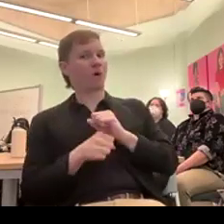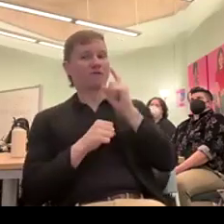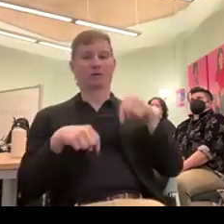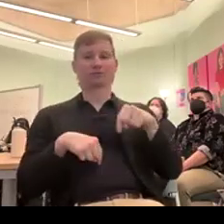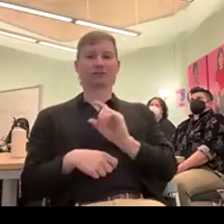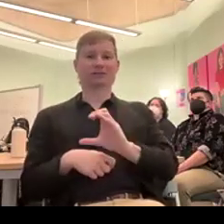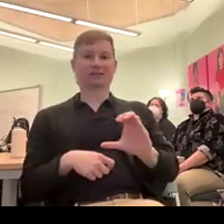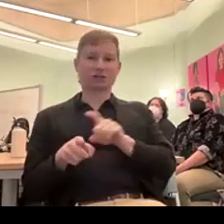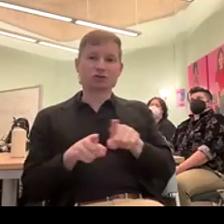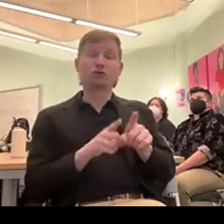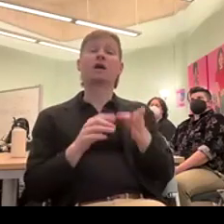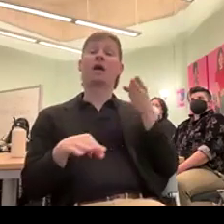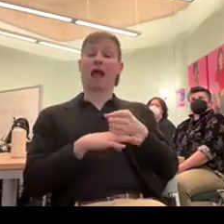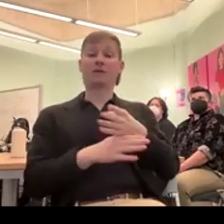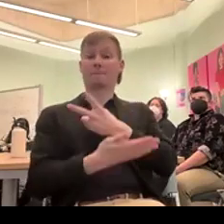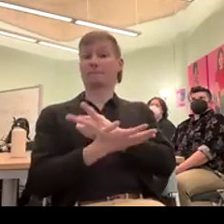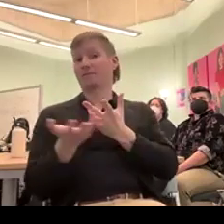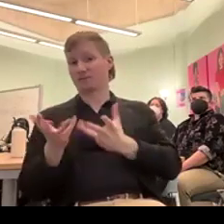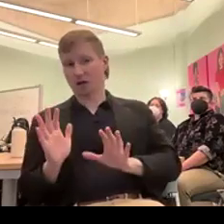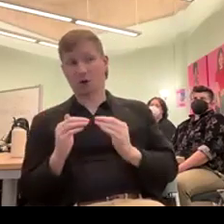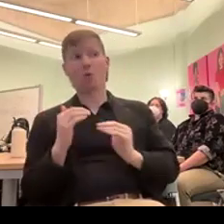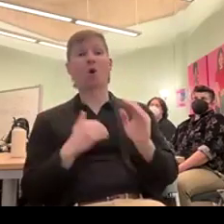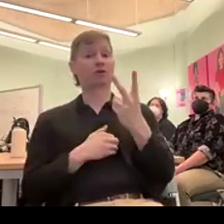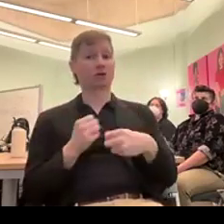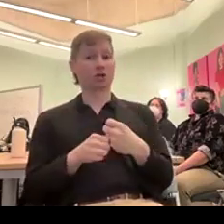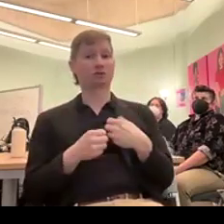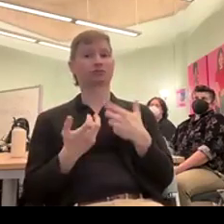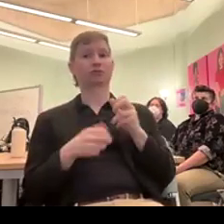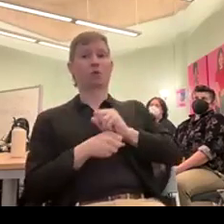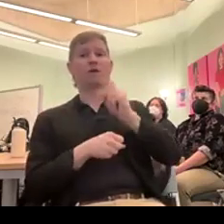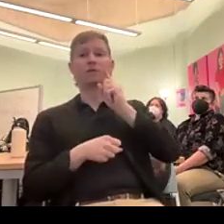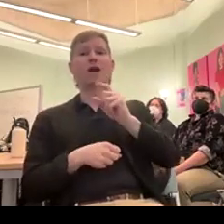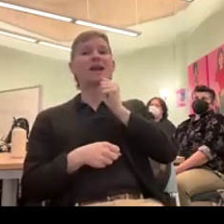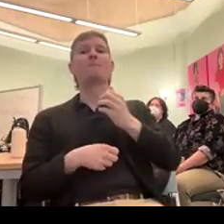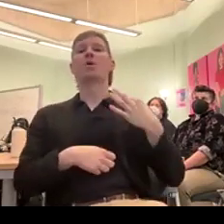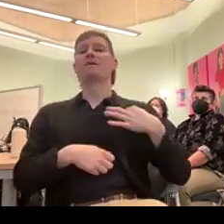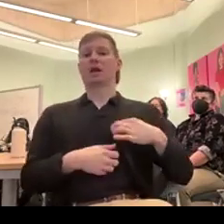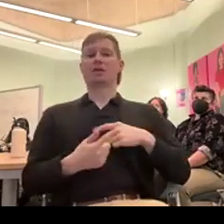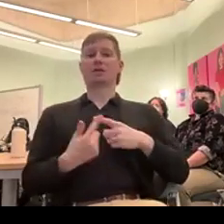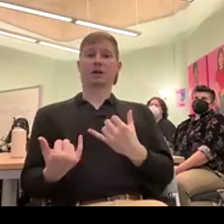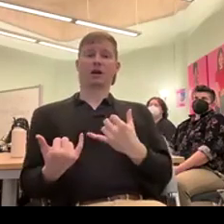very fortunate to also work for the Center as well. After my master's, for over two years I